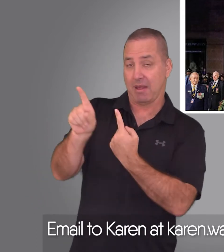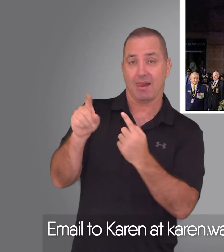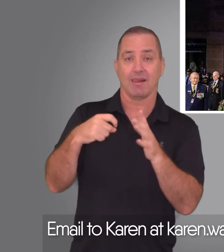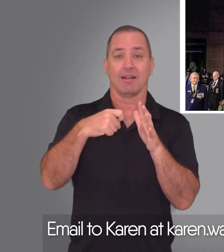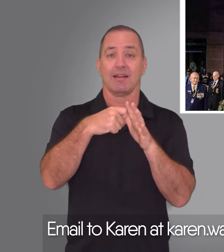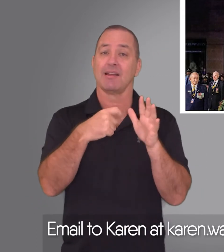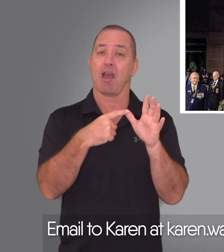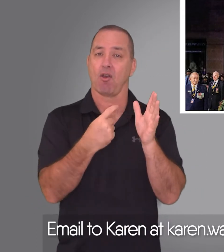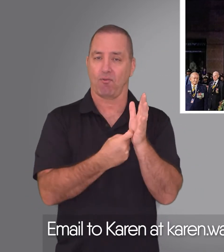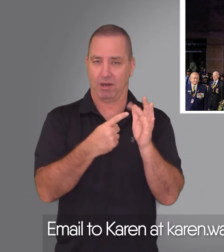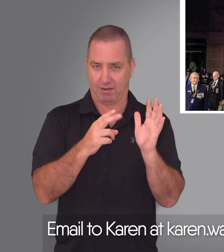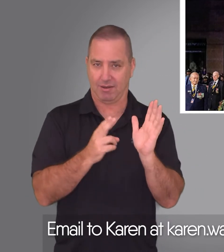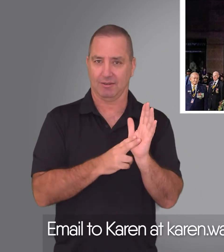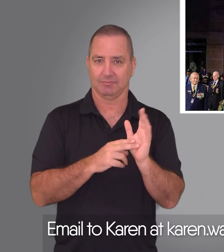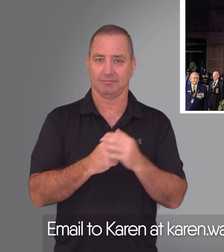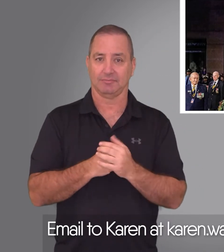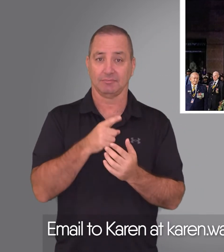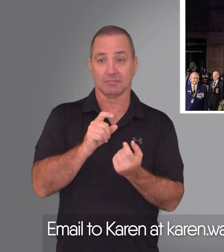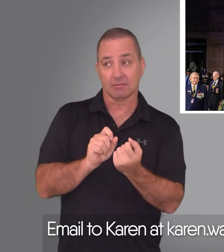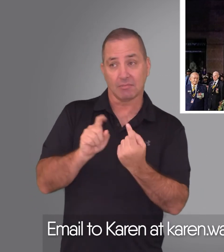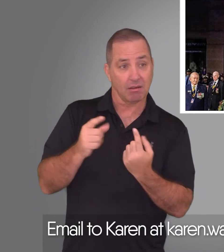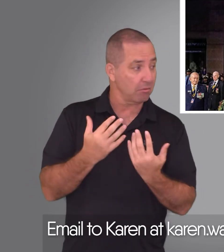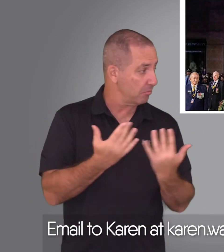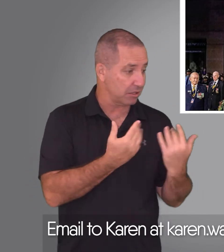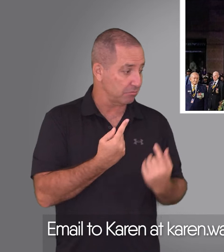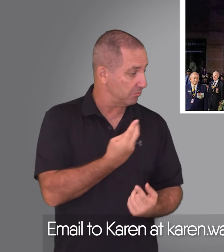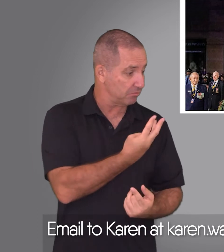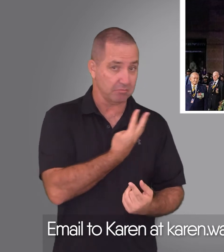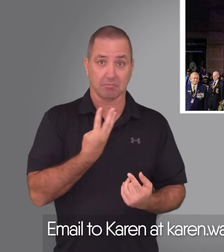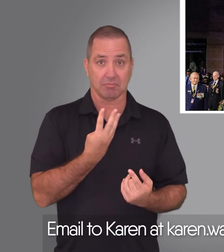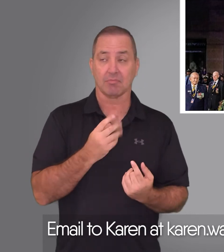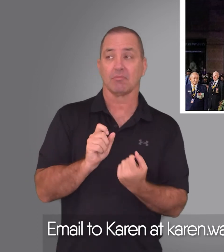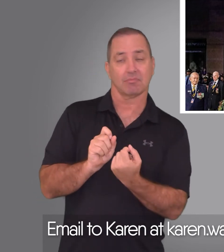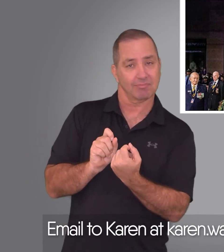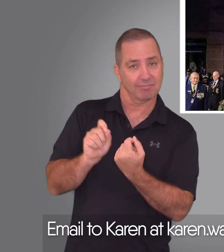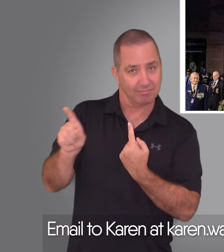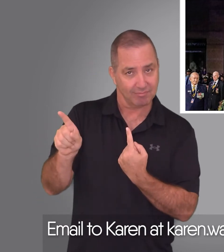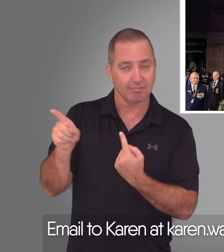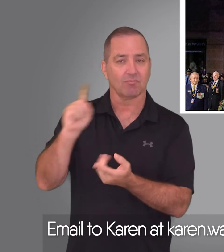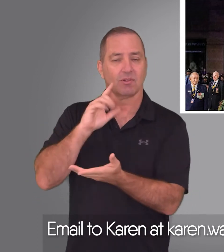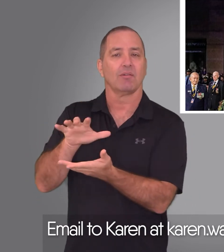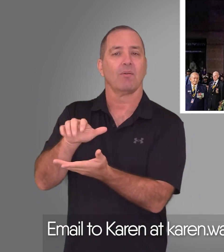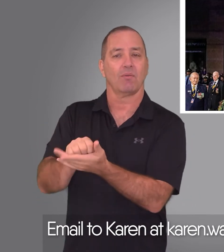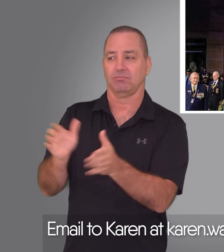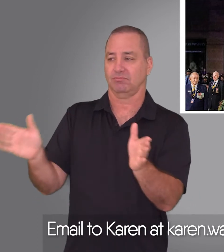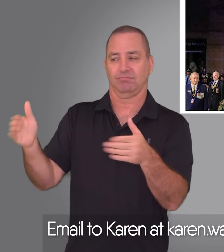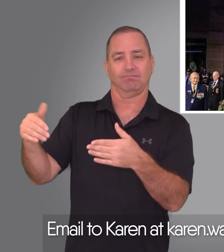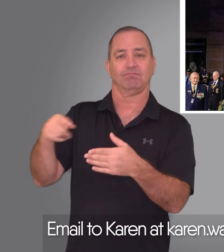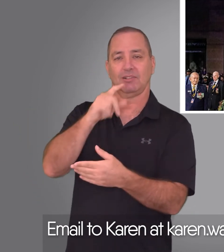So please email Karen. You must email Karen and say that you've got a certain party - how many numbers you've got going with you to book